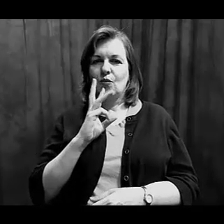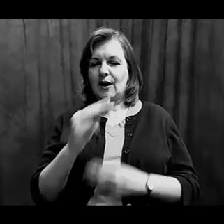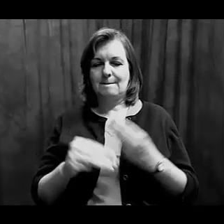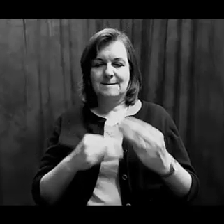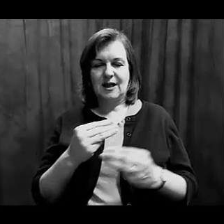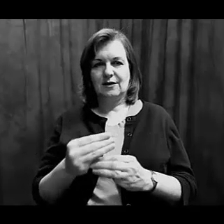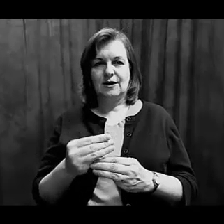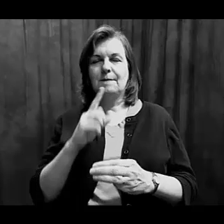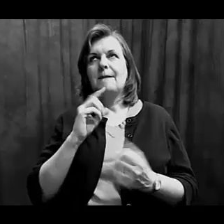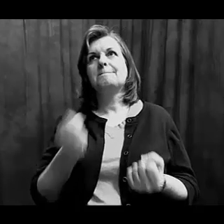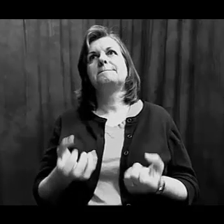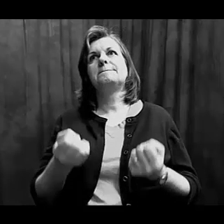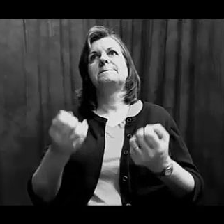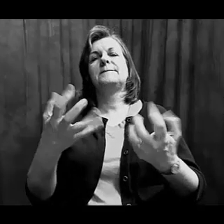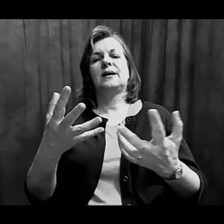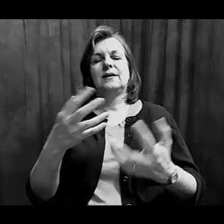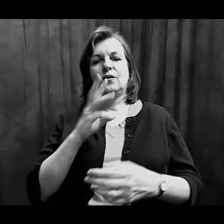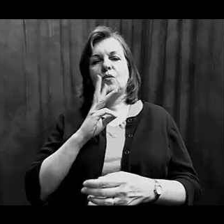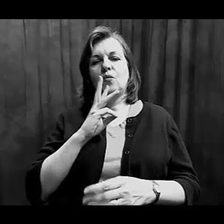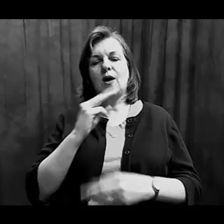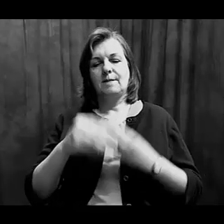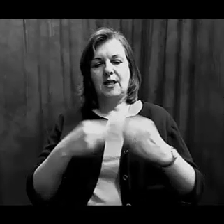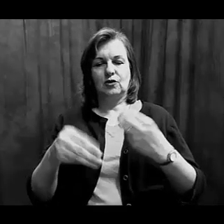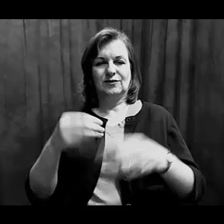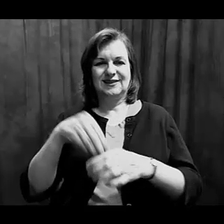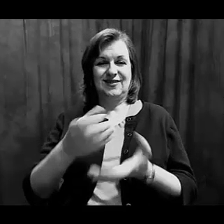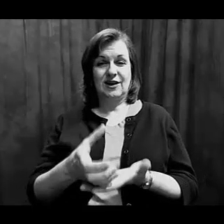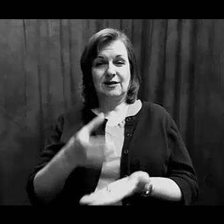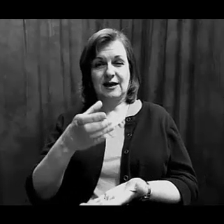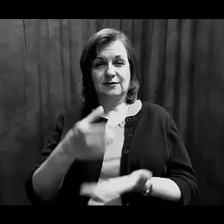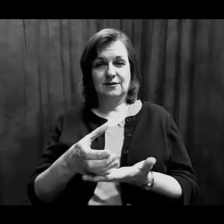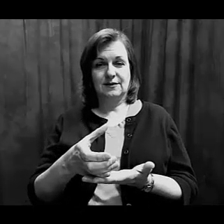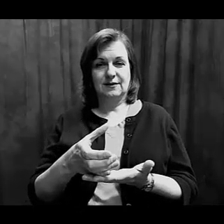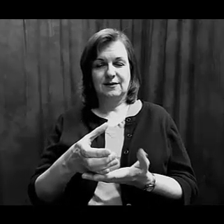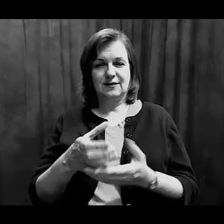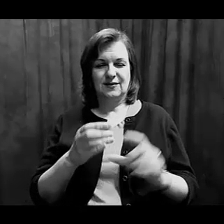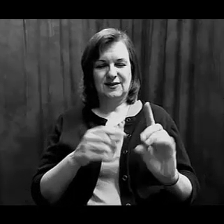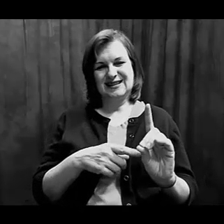water is not a single water molecule it is these gazillions of water molecules!